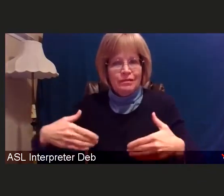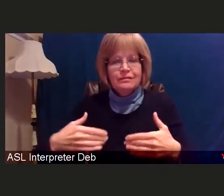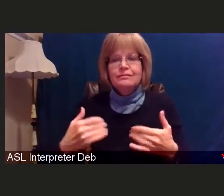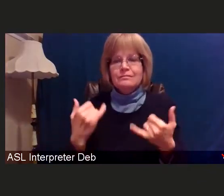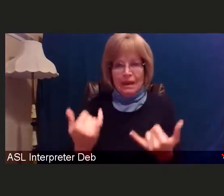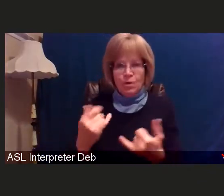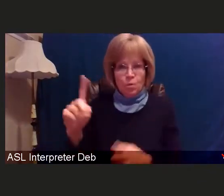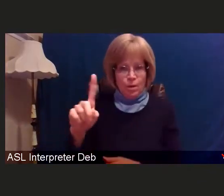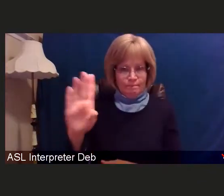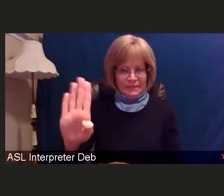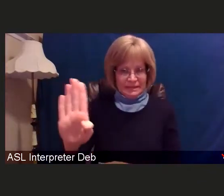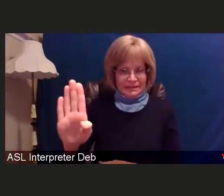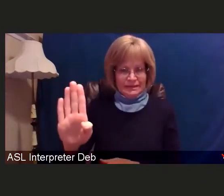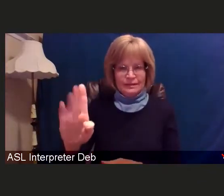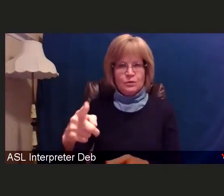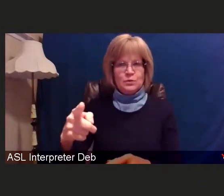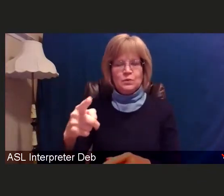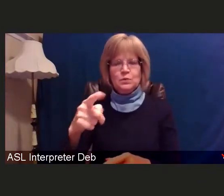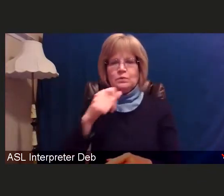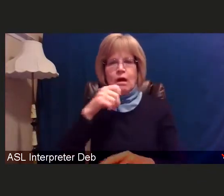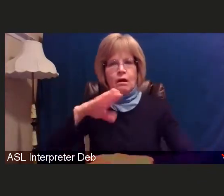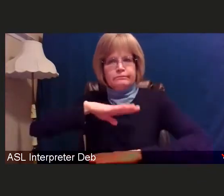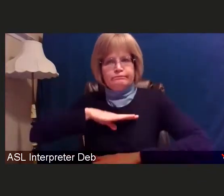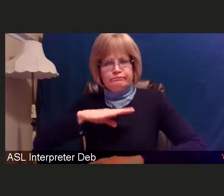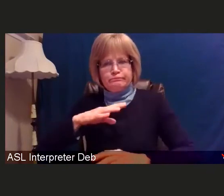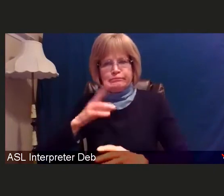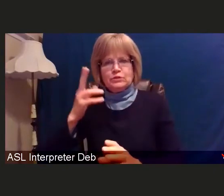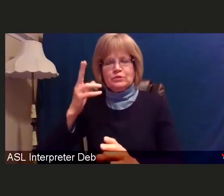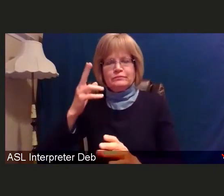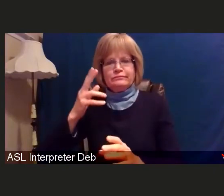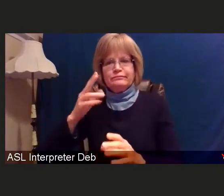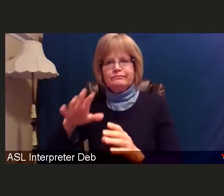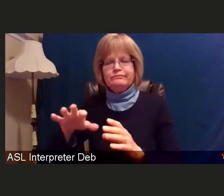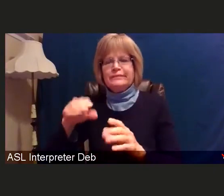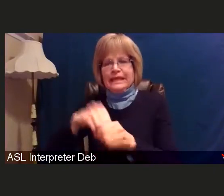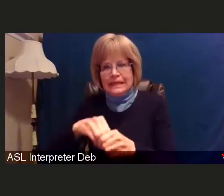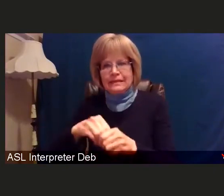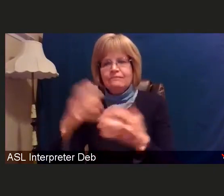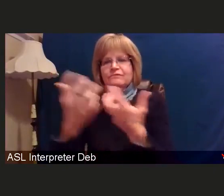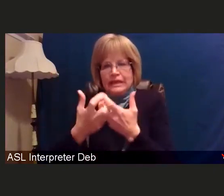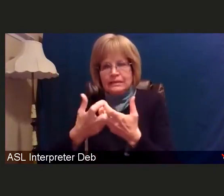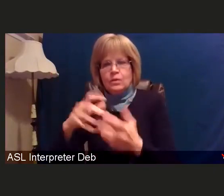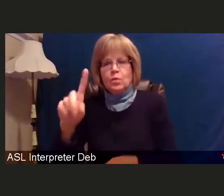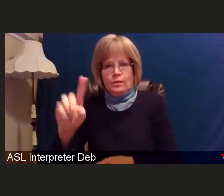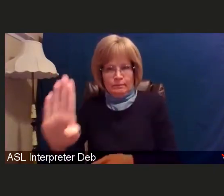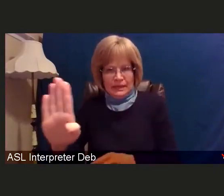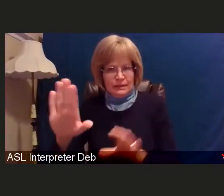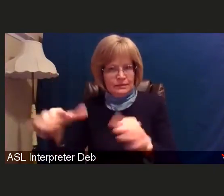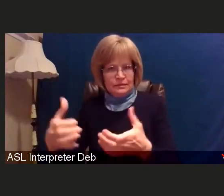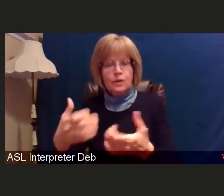and you don't meet criteria for Phase 1B, you are still on the list. We don't cross you off,